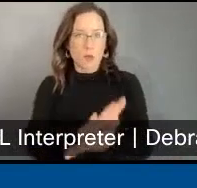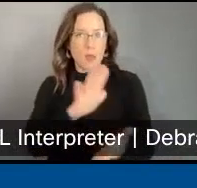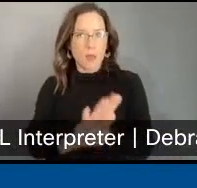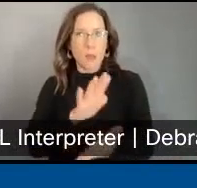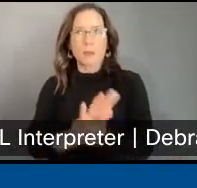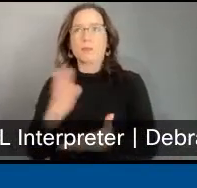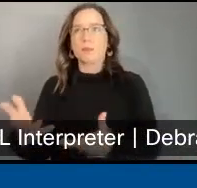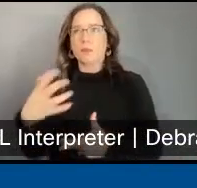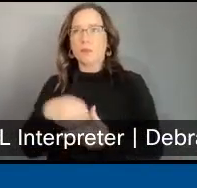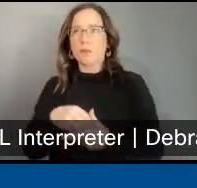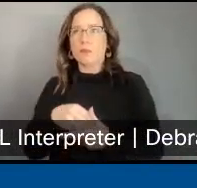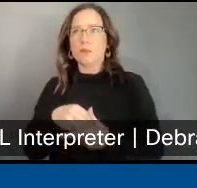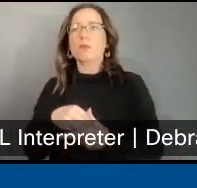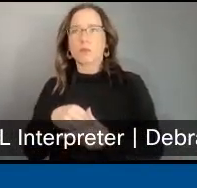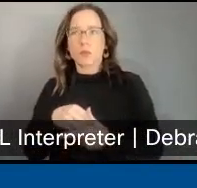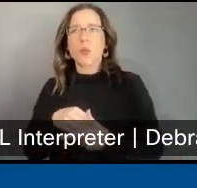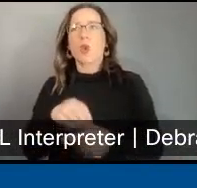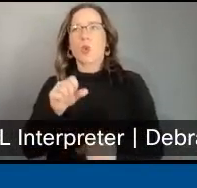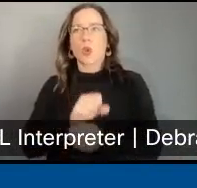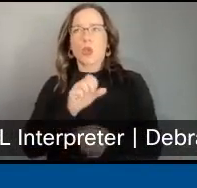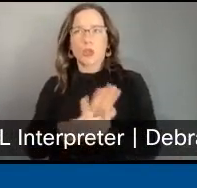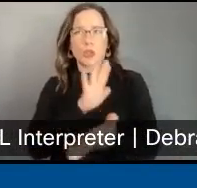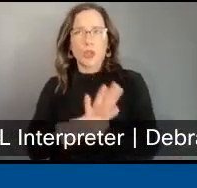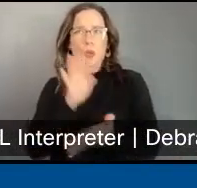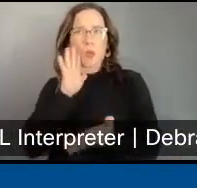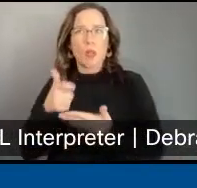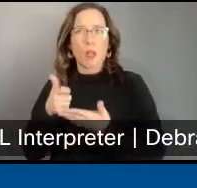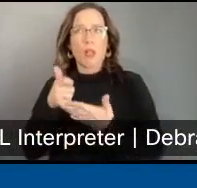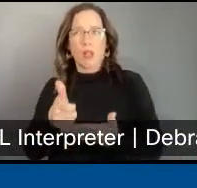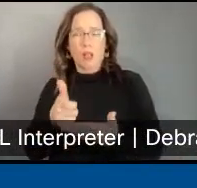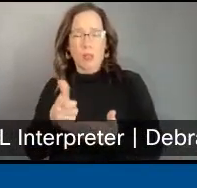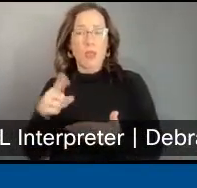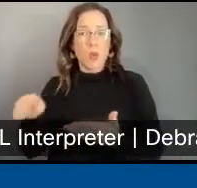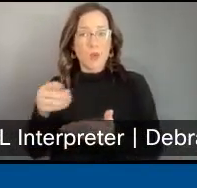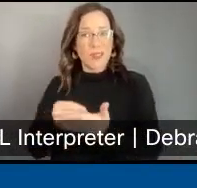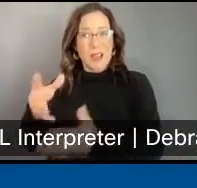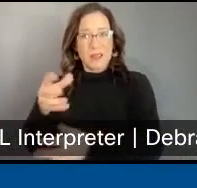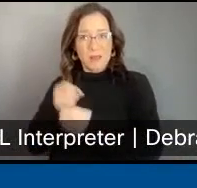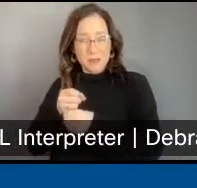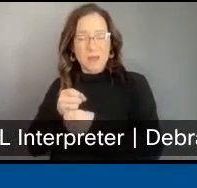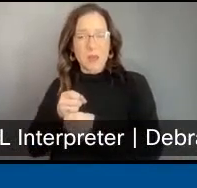an accompanying worksheet that assists acquisition and procurement officials